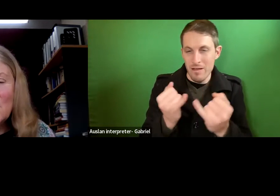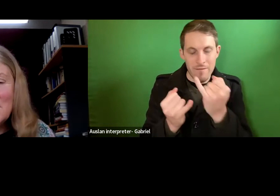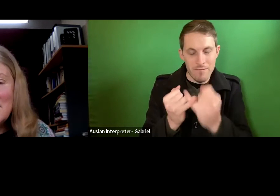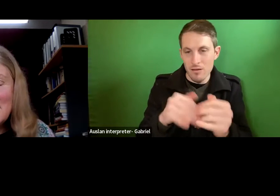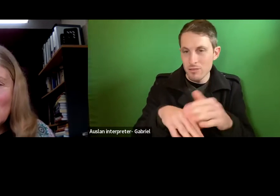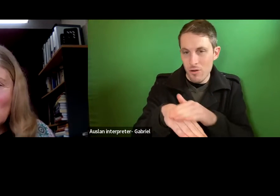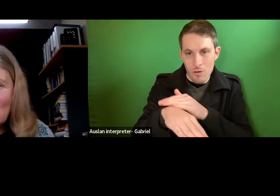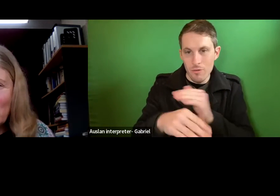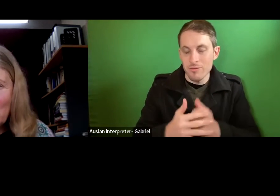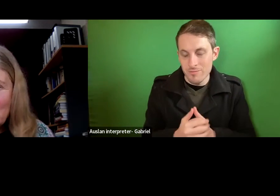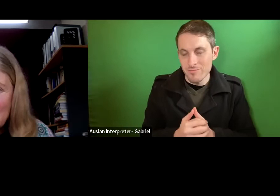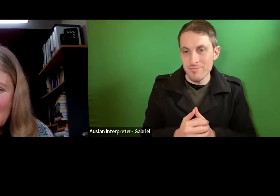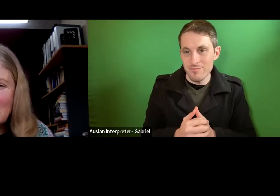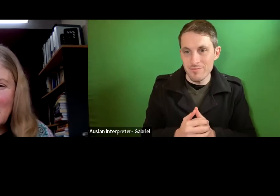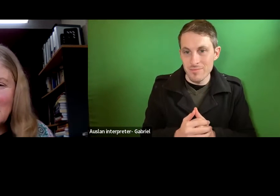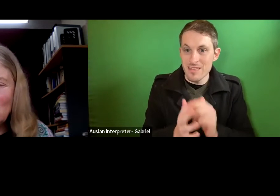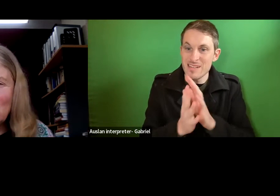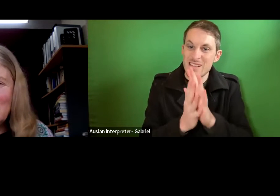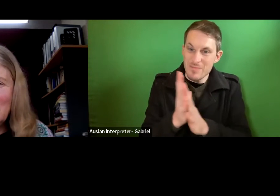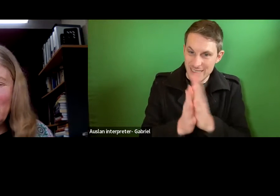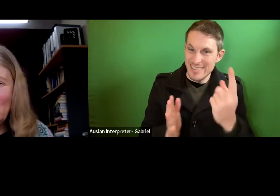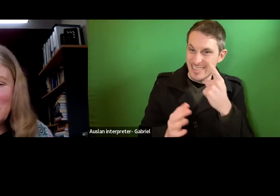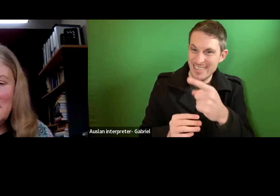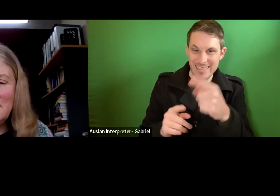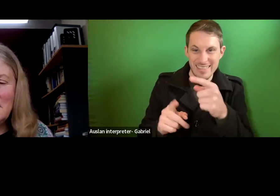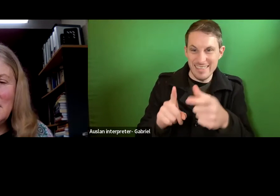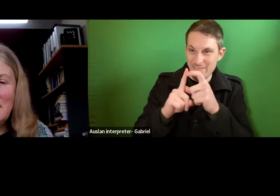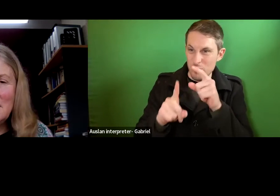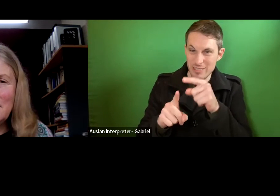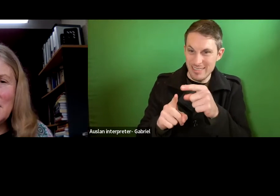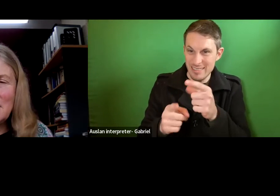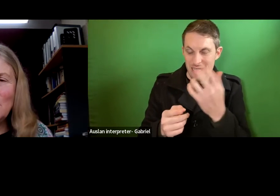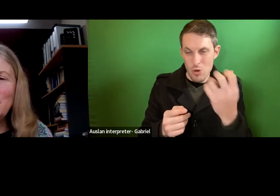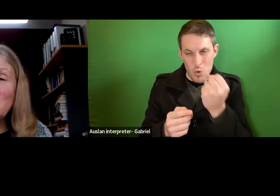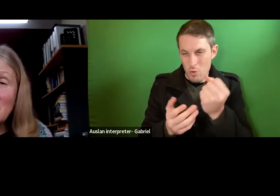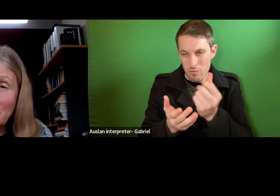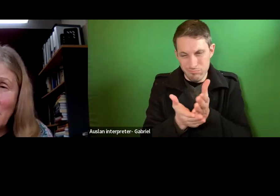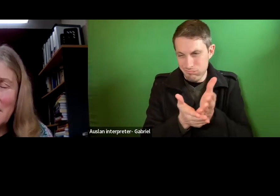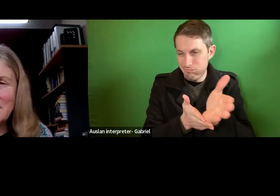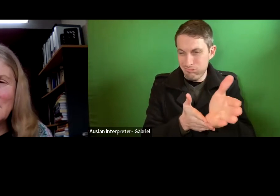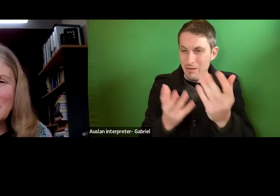So it's this notion of a persistent and enduring difficulty in a key academic skill despite some